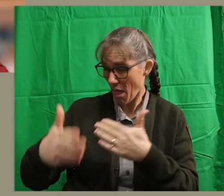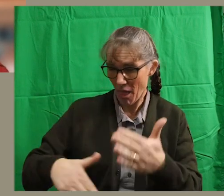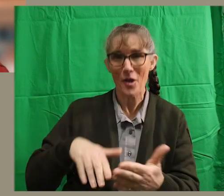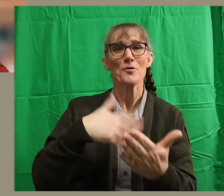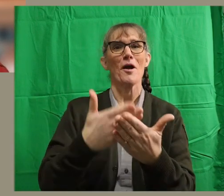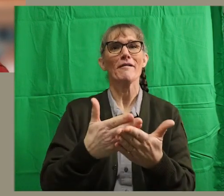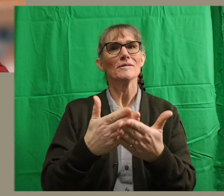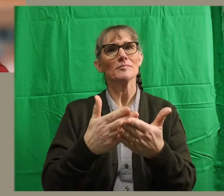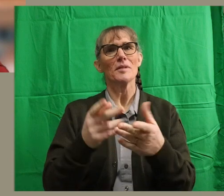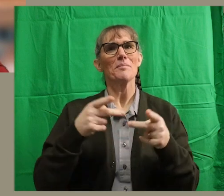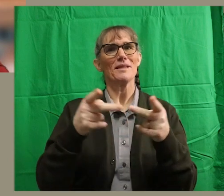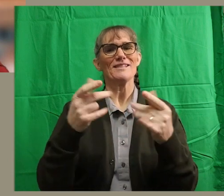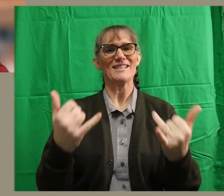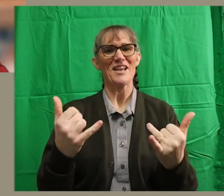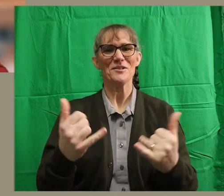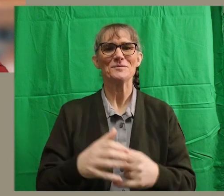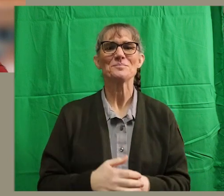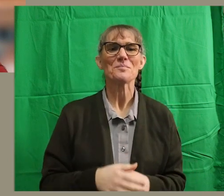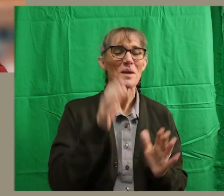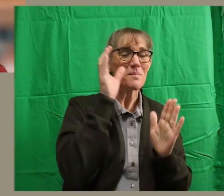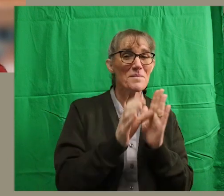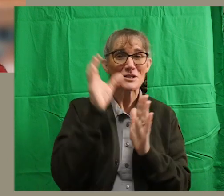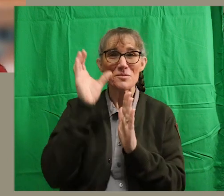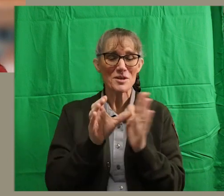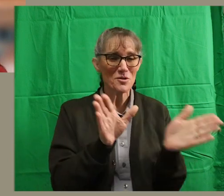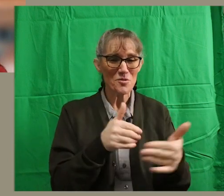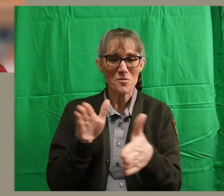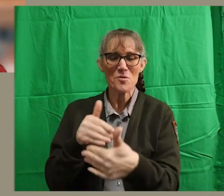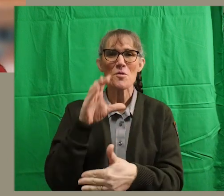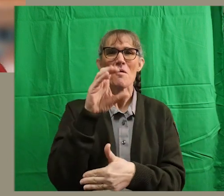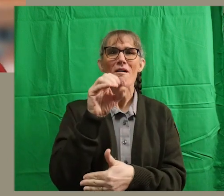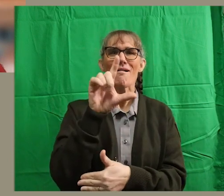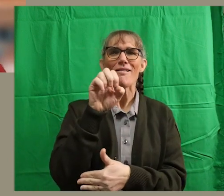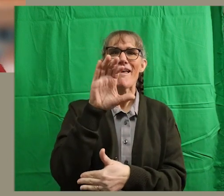These two images show me in the collections. On the left, in the collections of the LA Museum